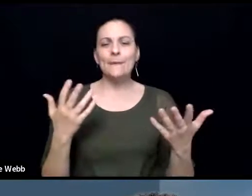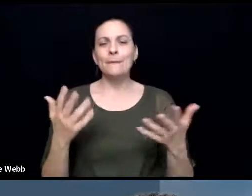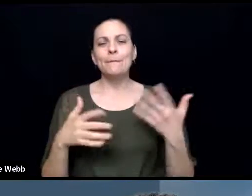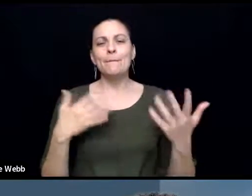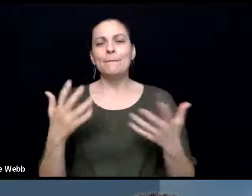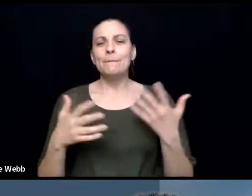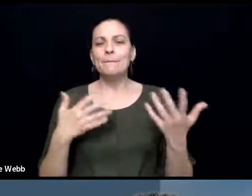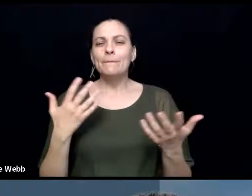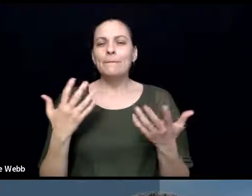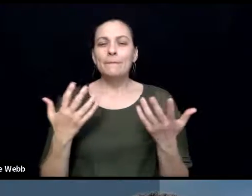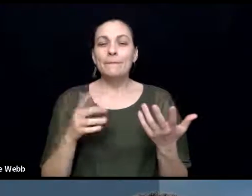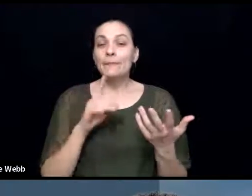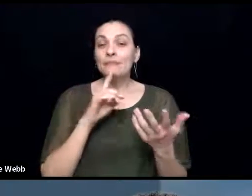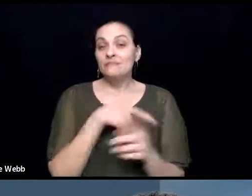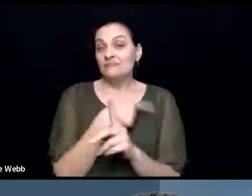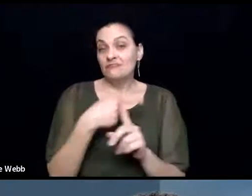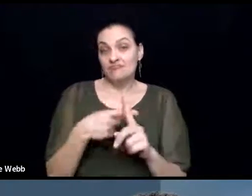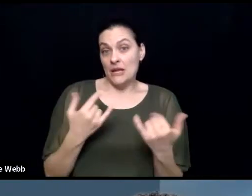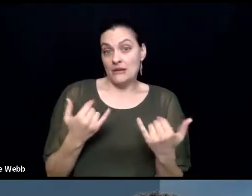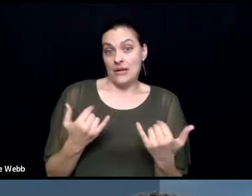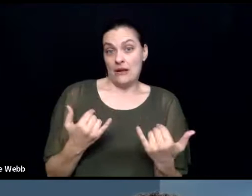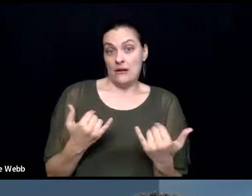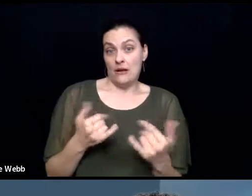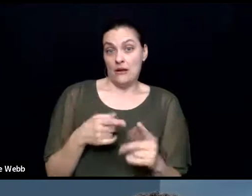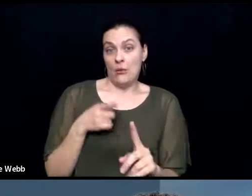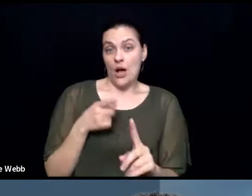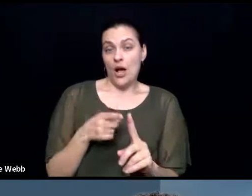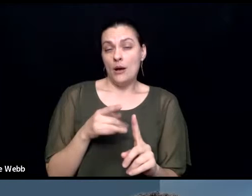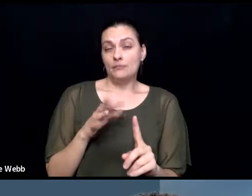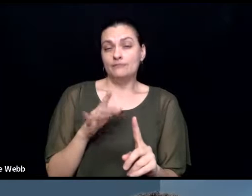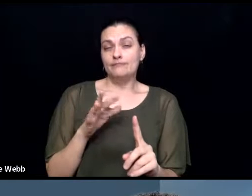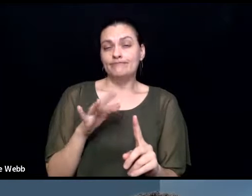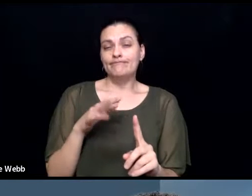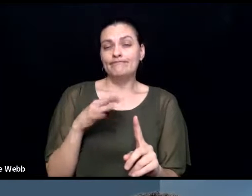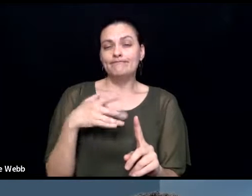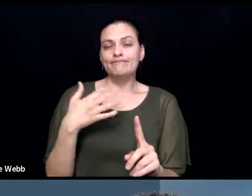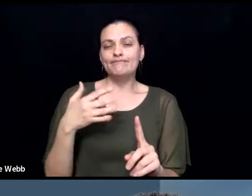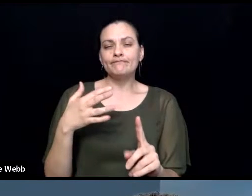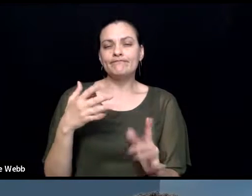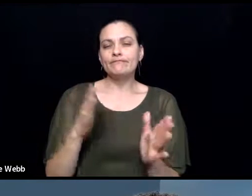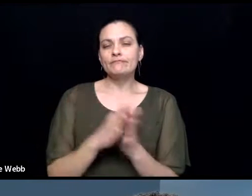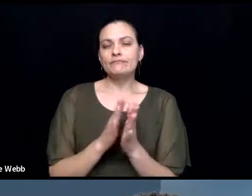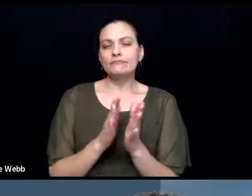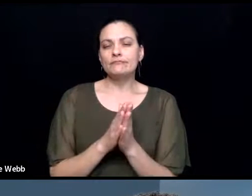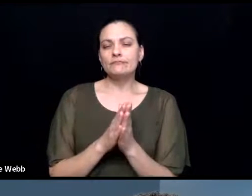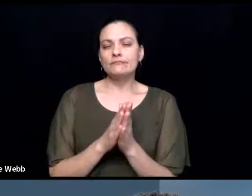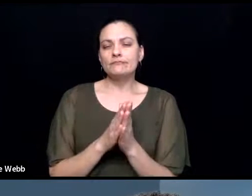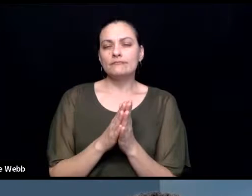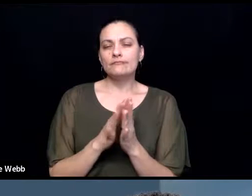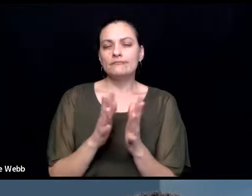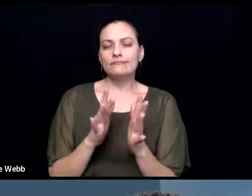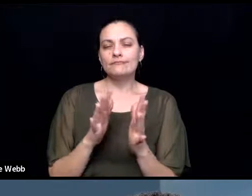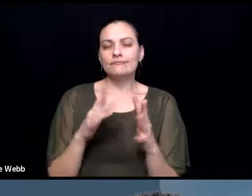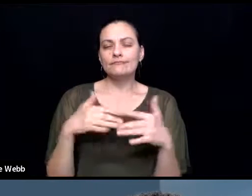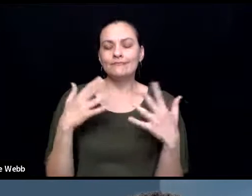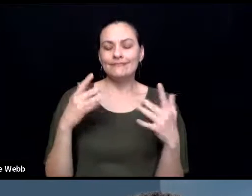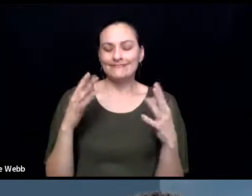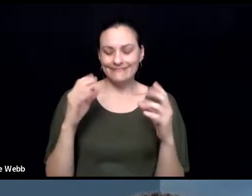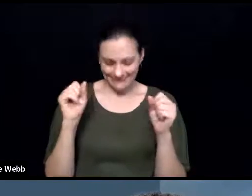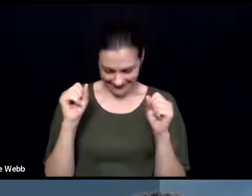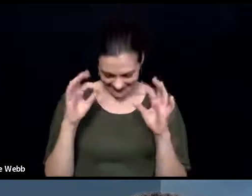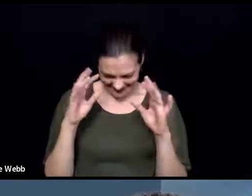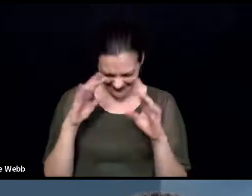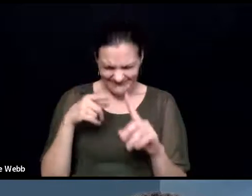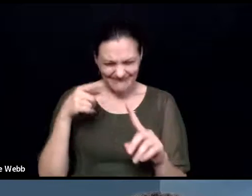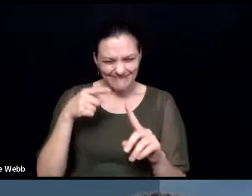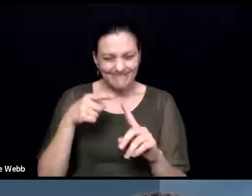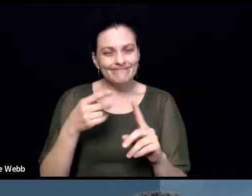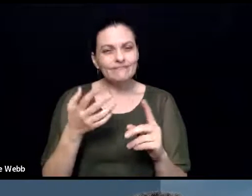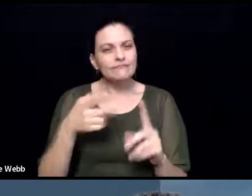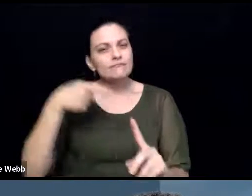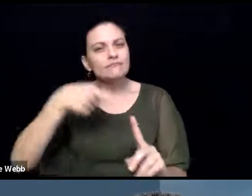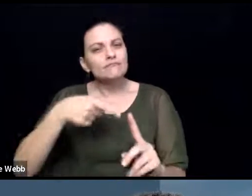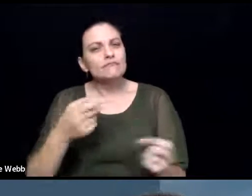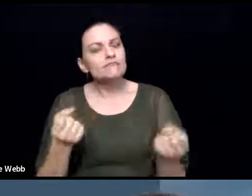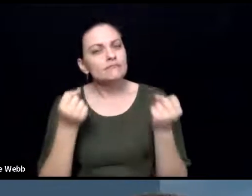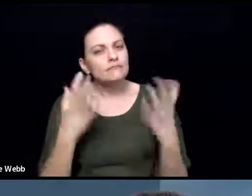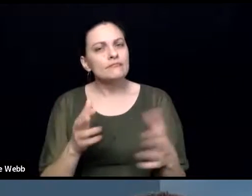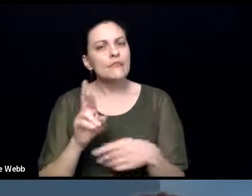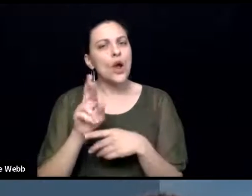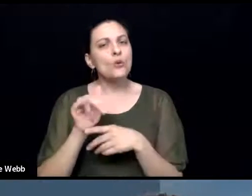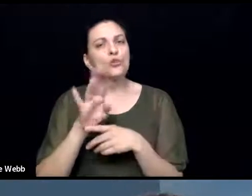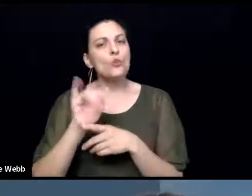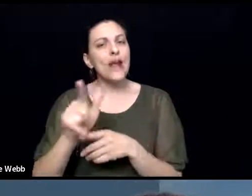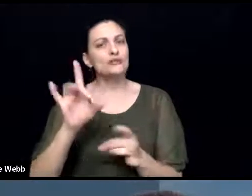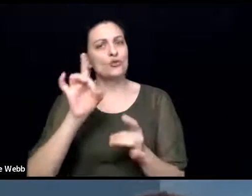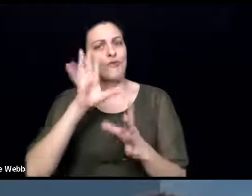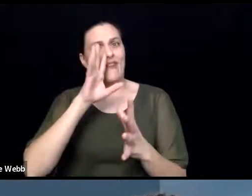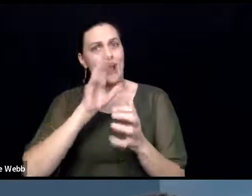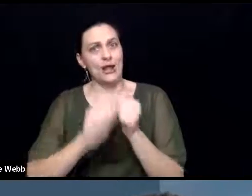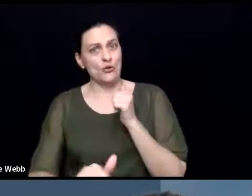now also -- there is a lot of racial violence against Asian people as well and the model